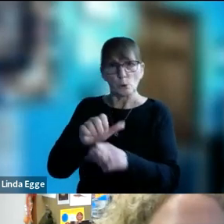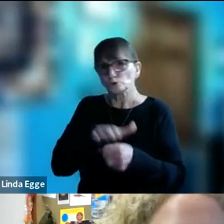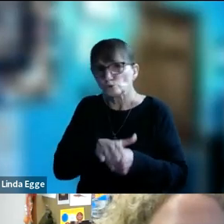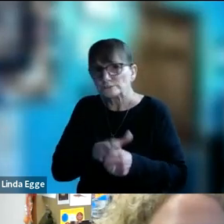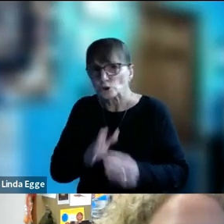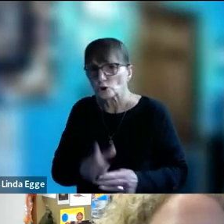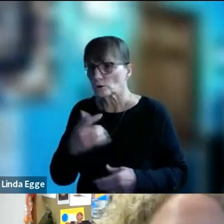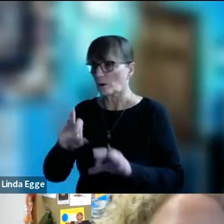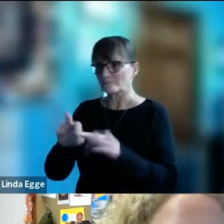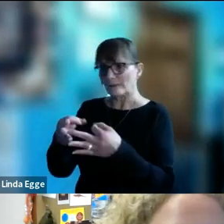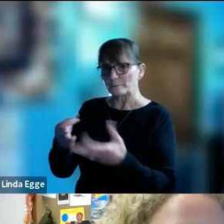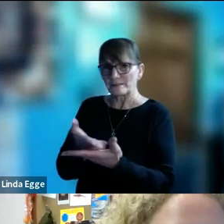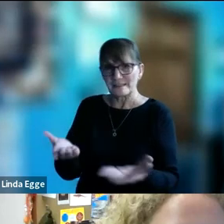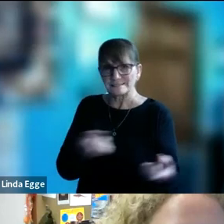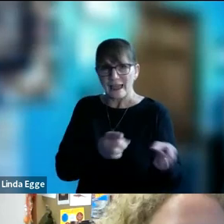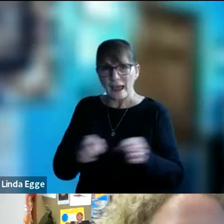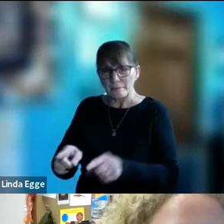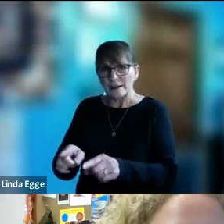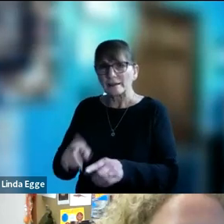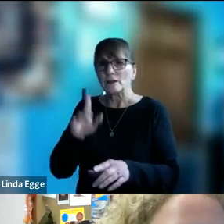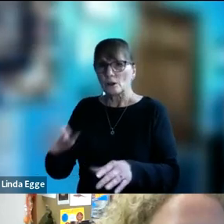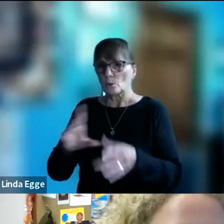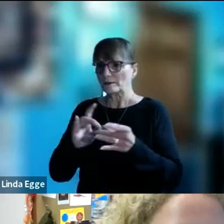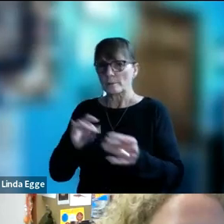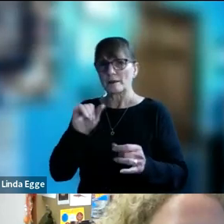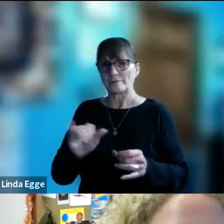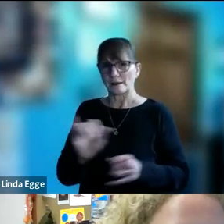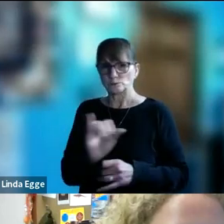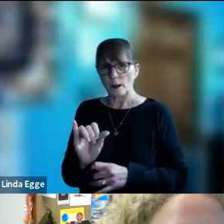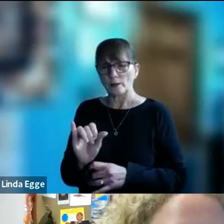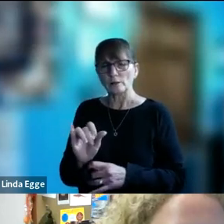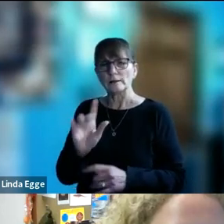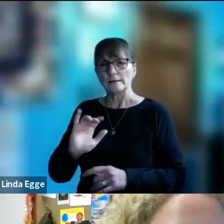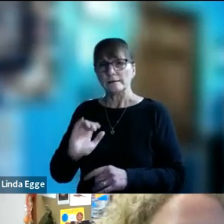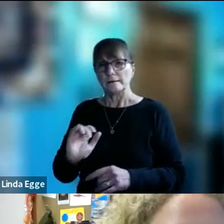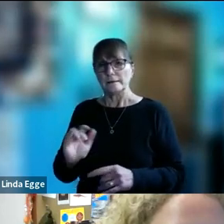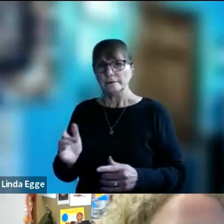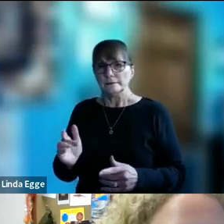or family things going on. So we do comment on that too in our own assessments frequently.